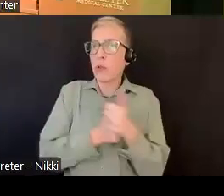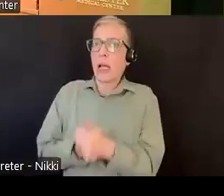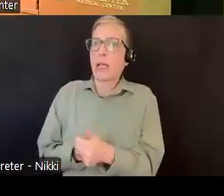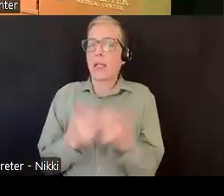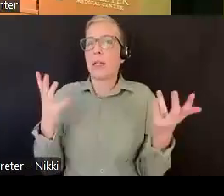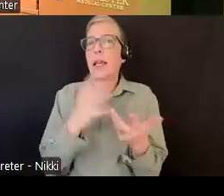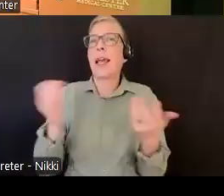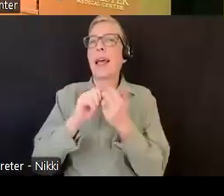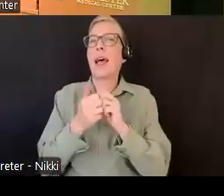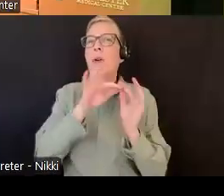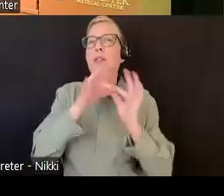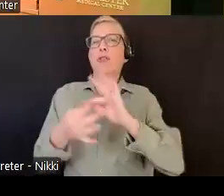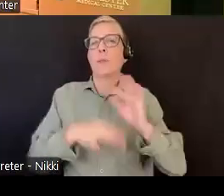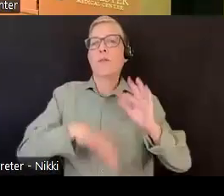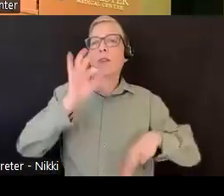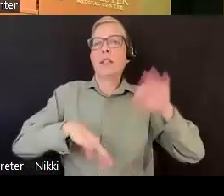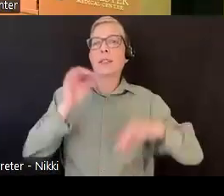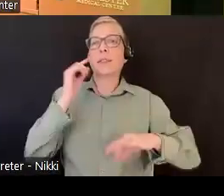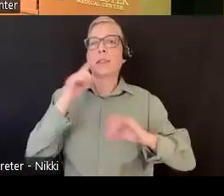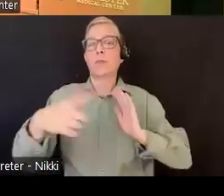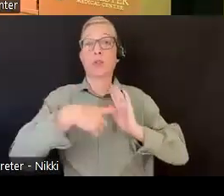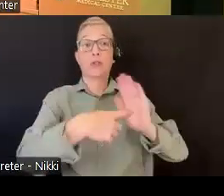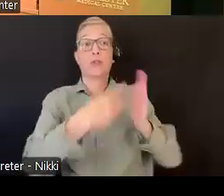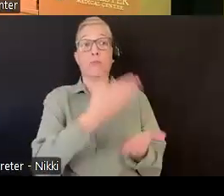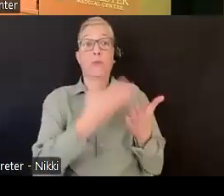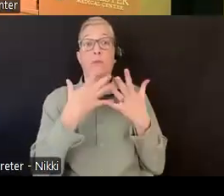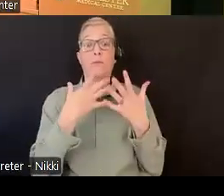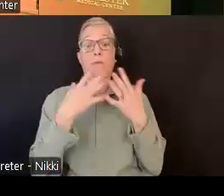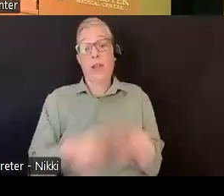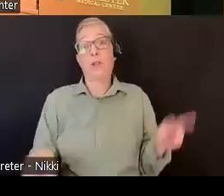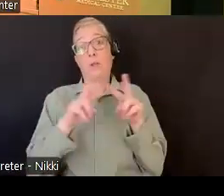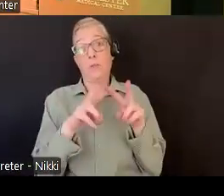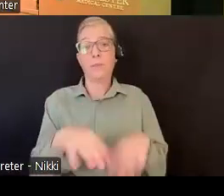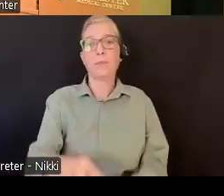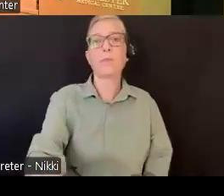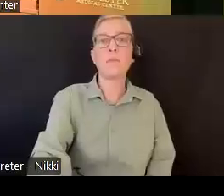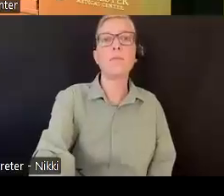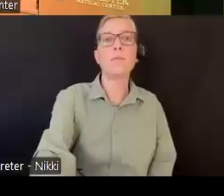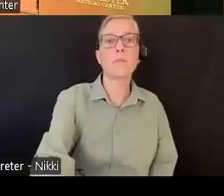uh is this valuable. It's so for me I'm not a researcher so and when you run something like this